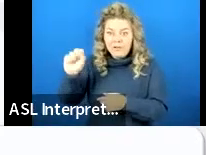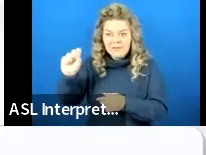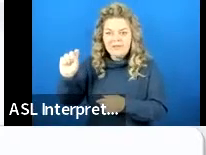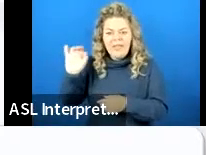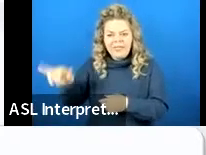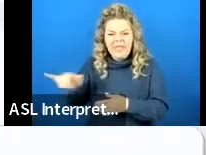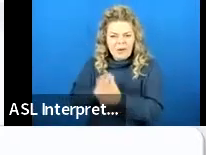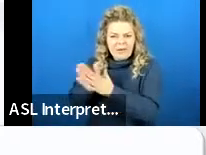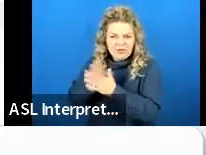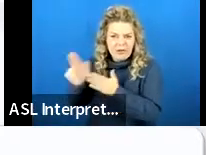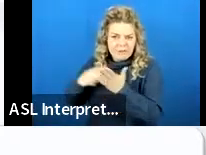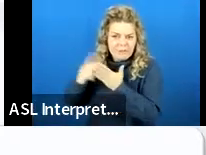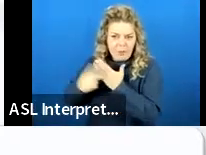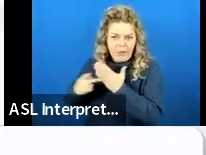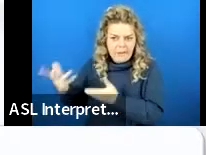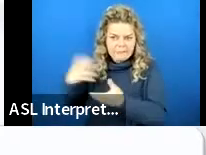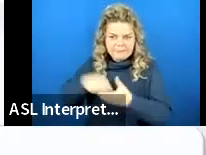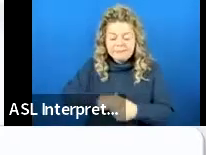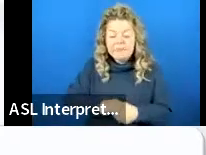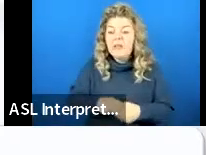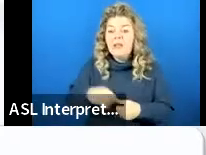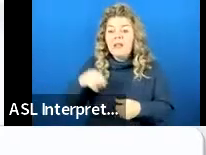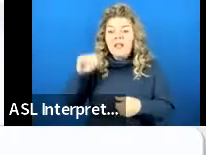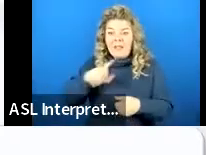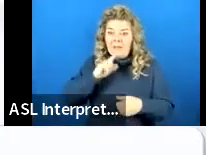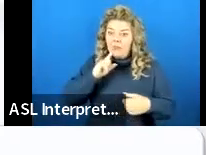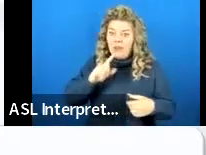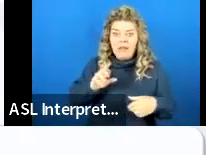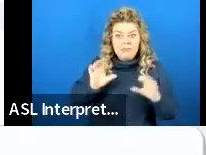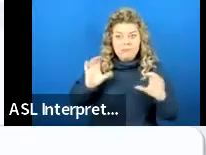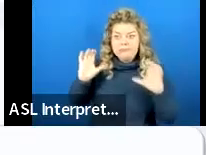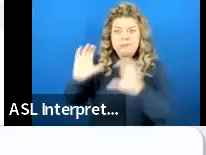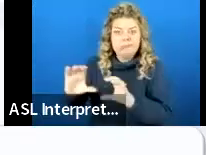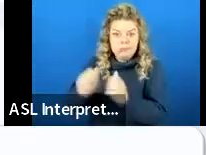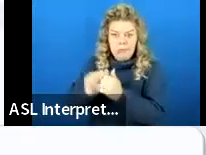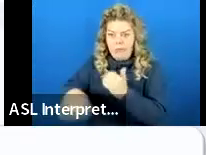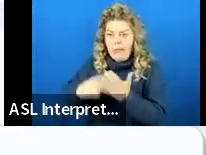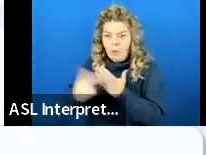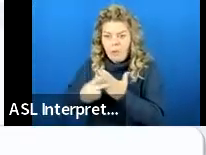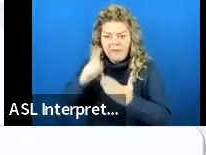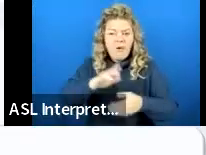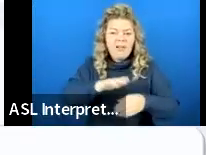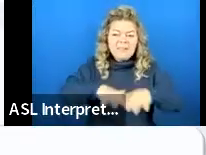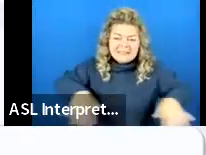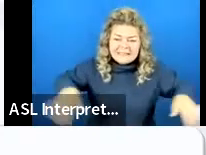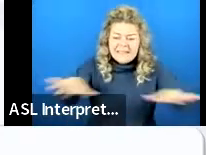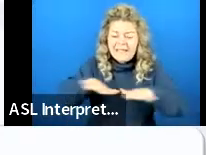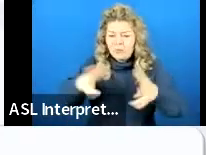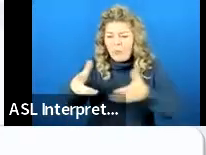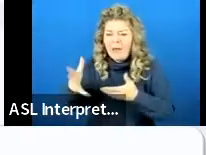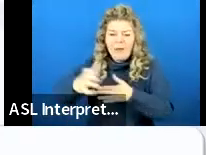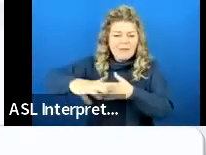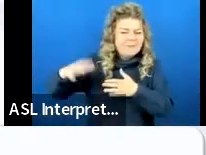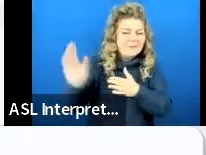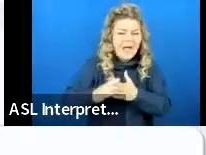of Health have jointly invested into this program as part of a nationwide effort to attract top talent to academia